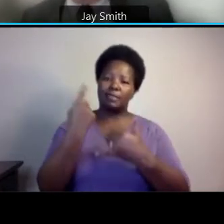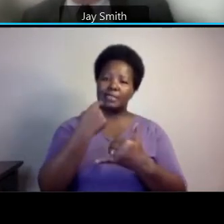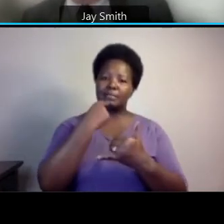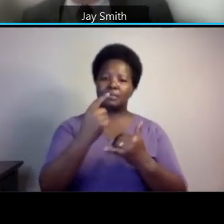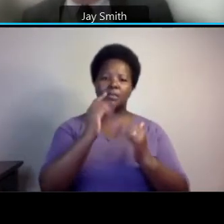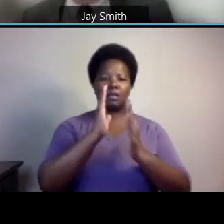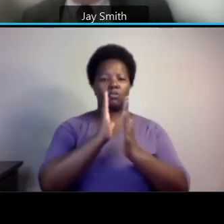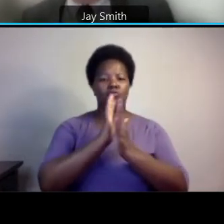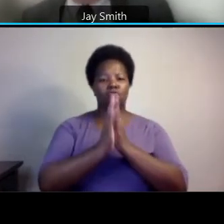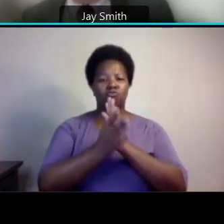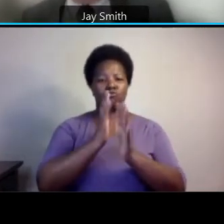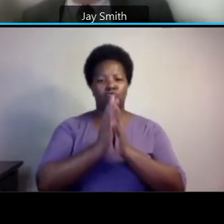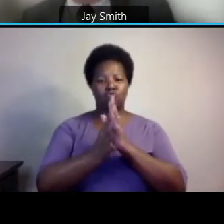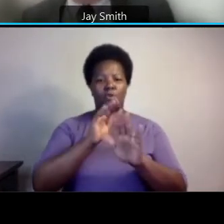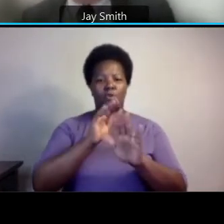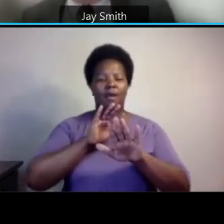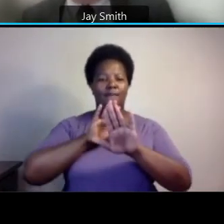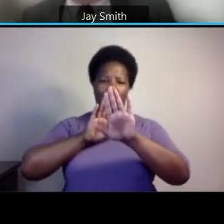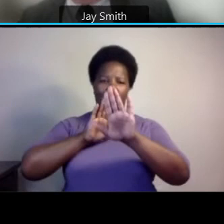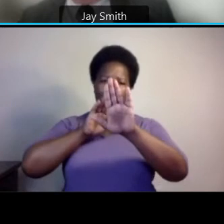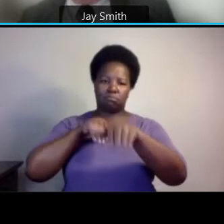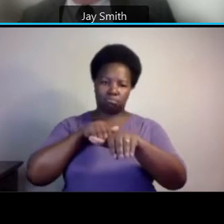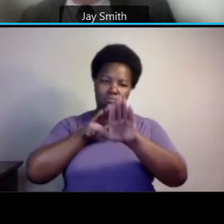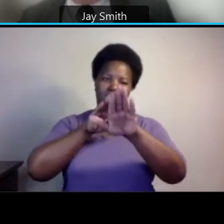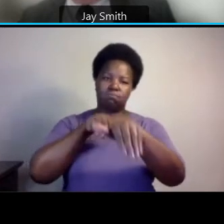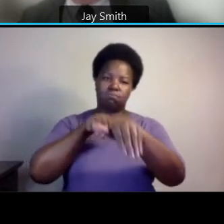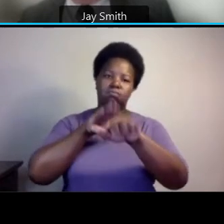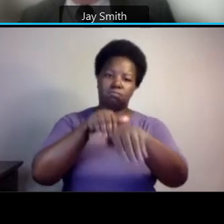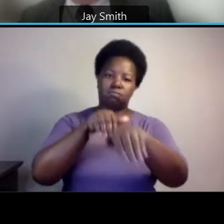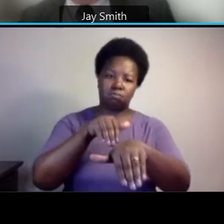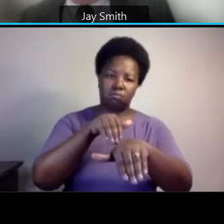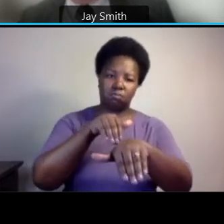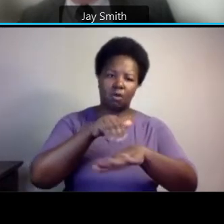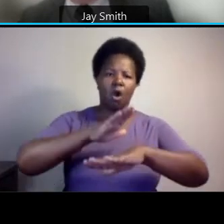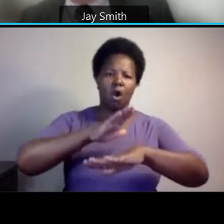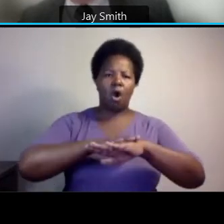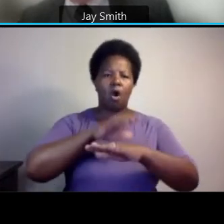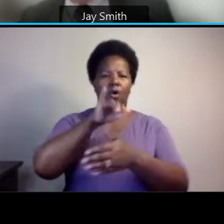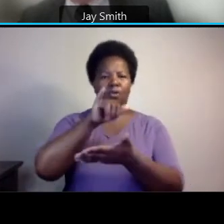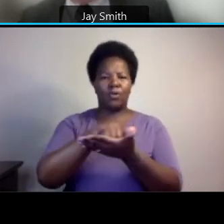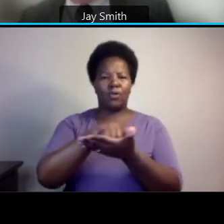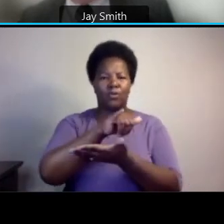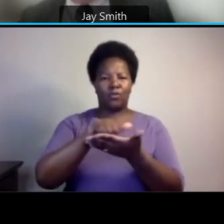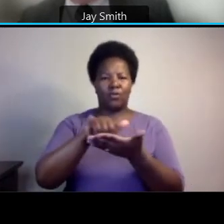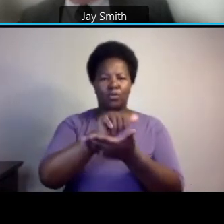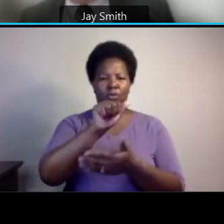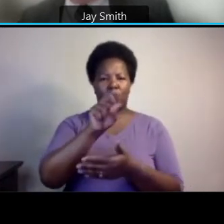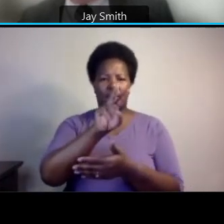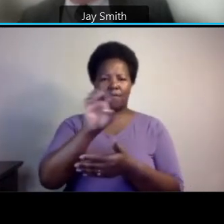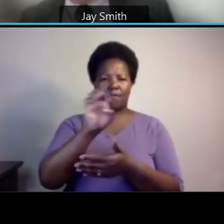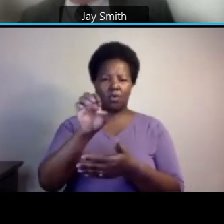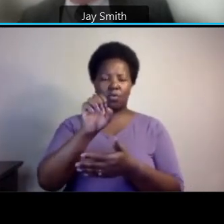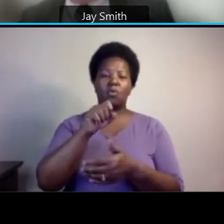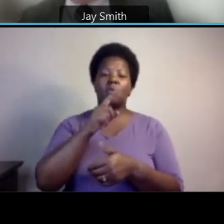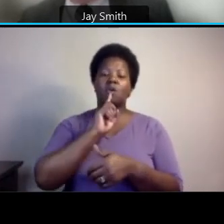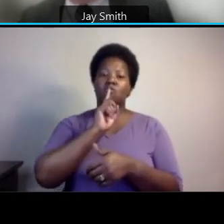down on new york avenue duh we've done that we've lowered the speeds on new york avenue to 25 miles